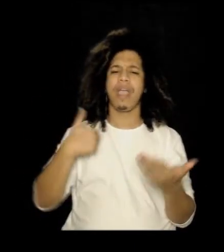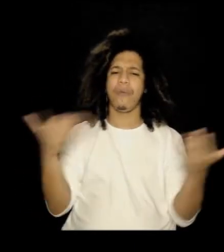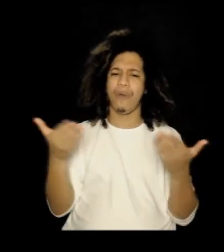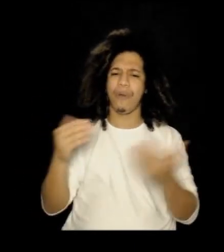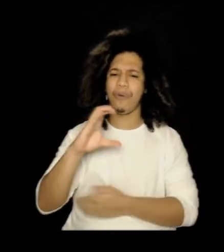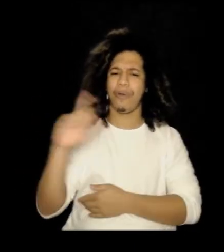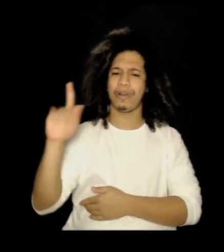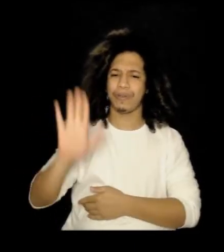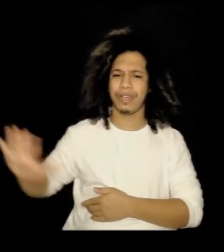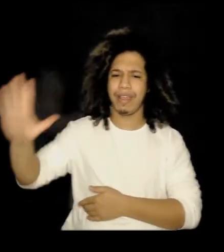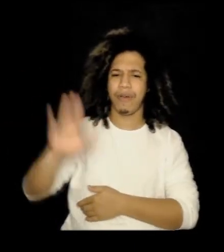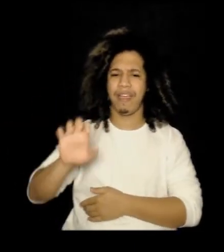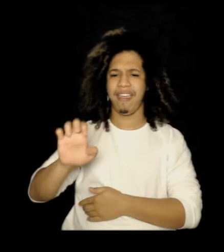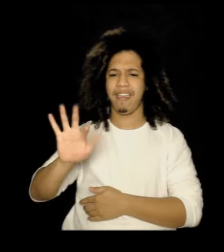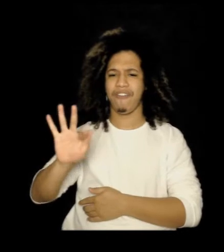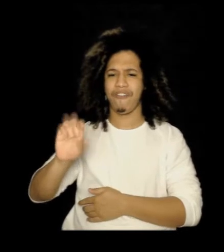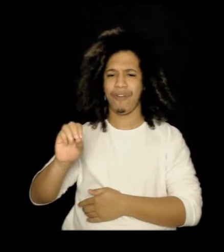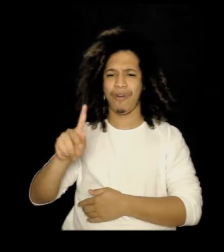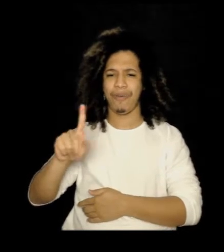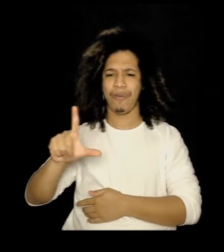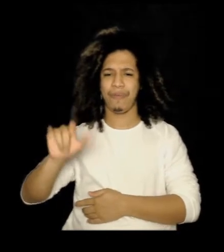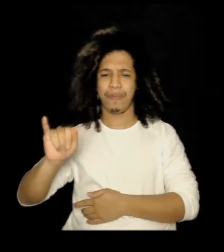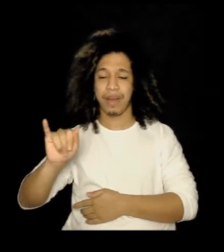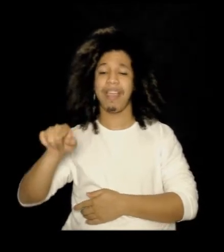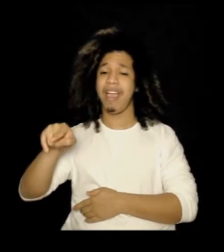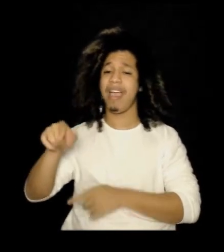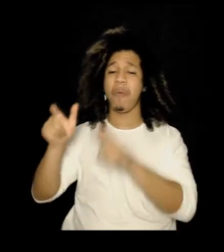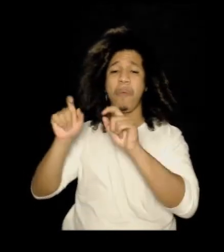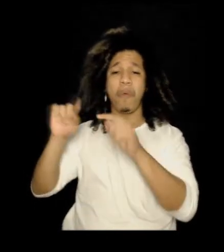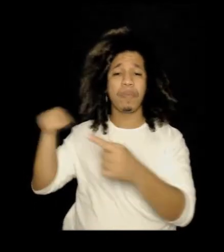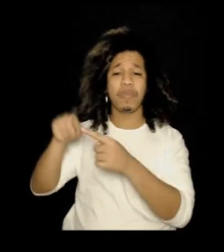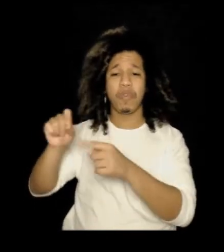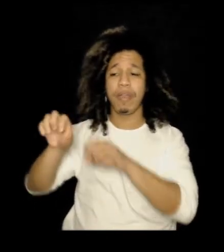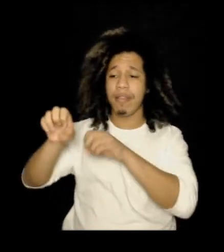I am currently the general coordinator of EFOPLI- Espaços para a Formação do